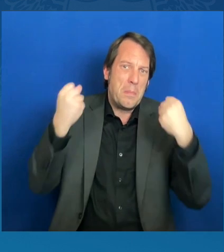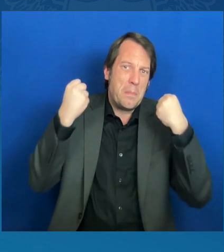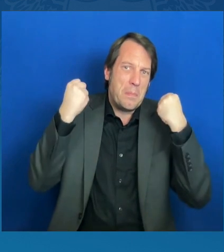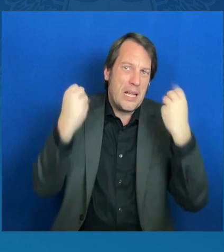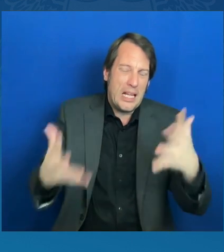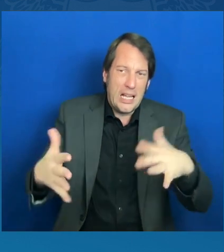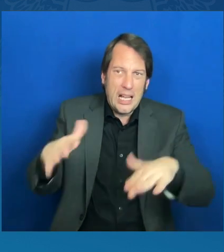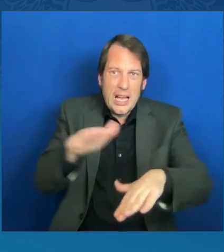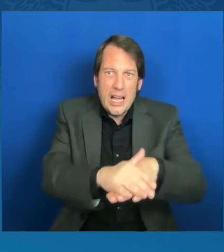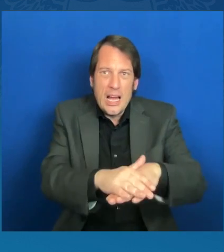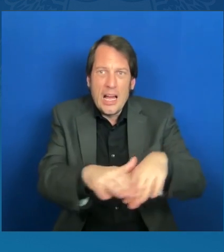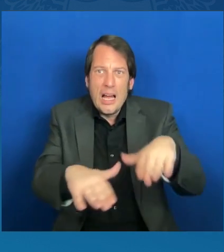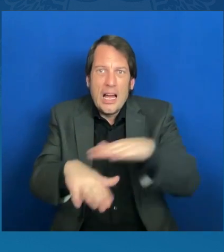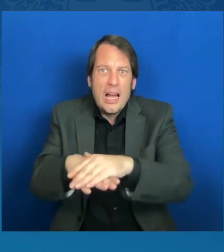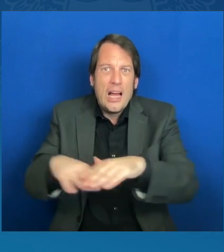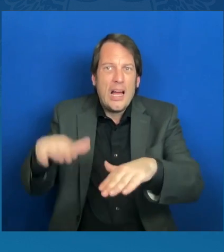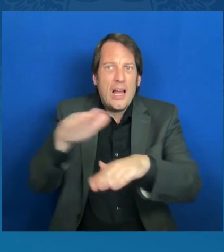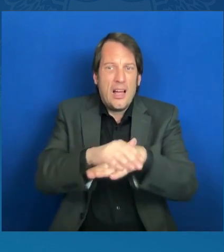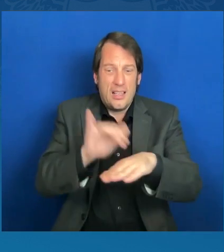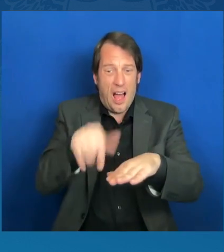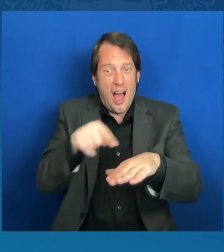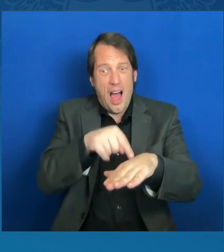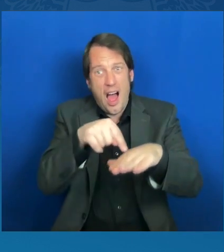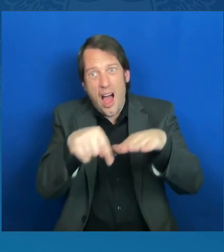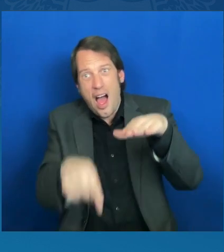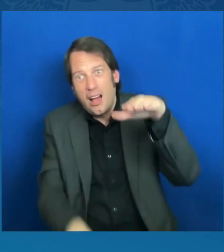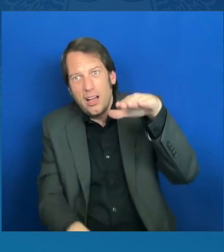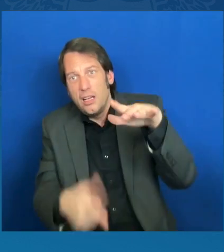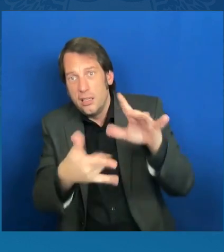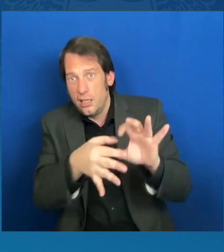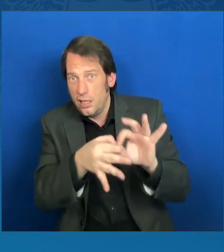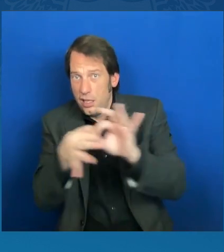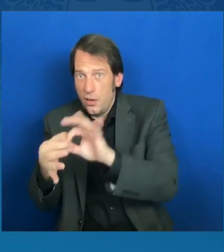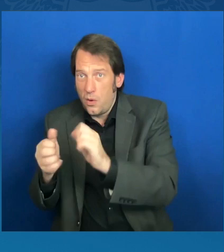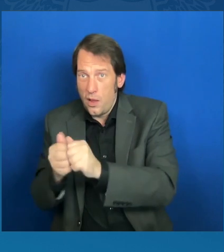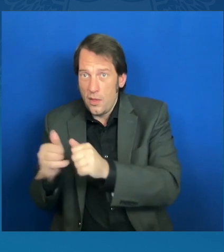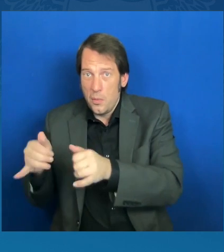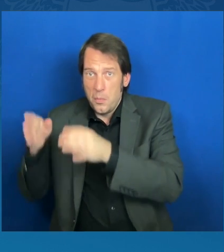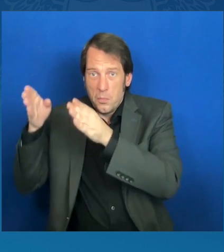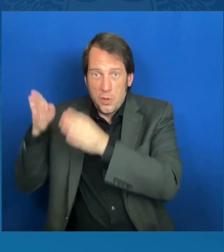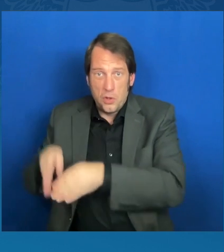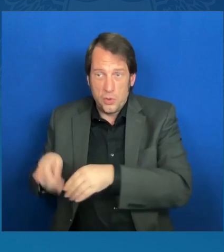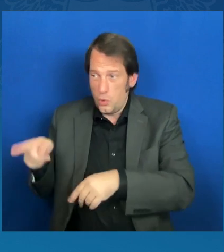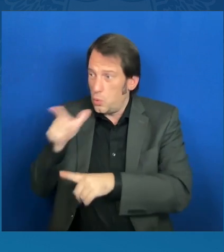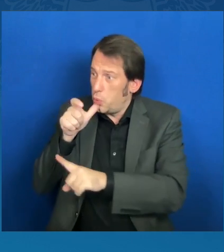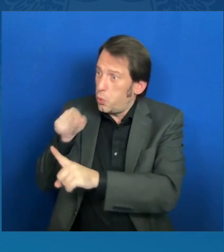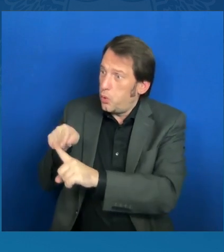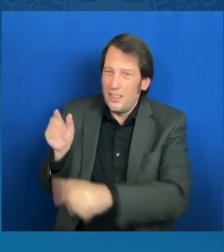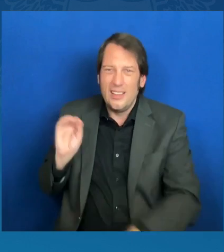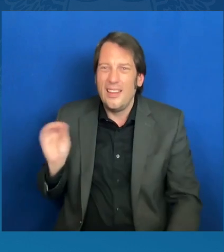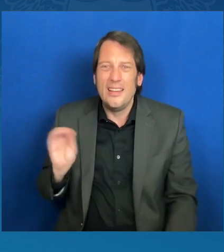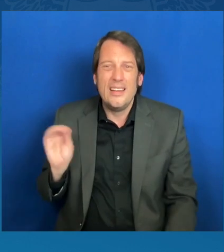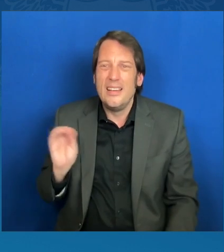is that will help you predict whether violence will occur in a community or not: